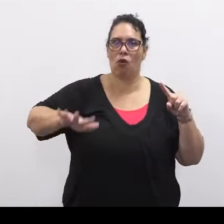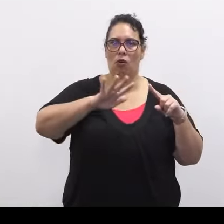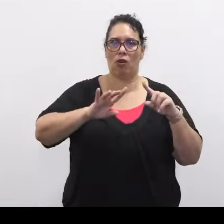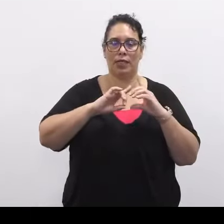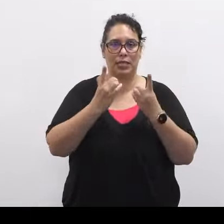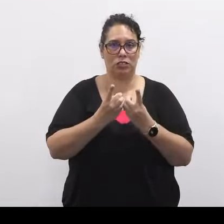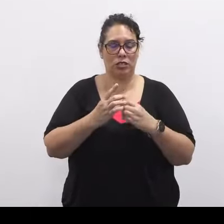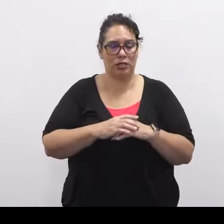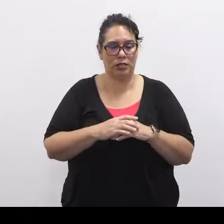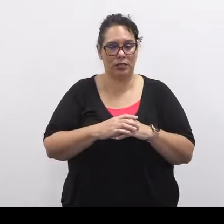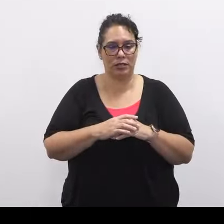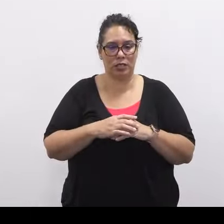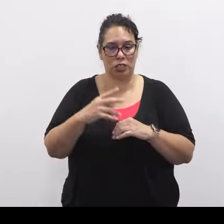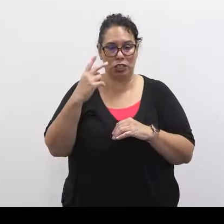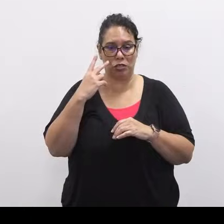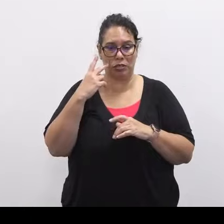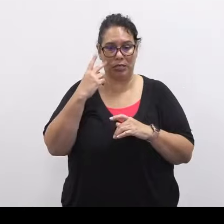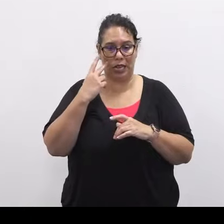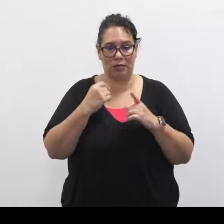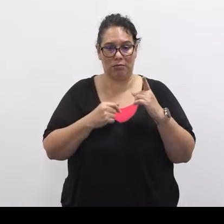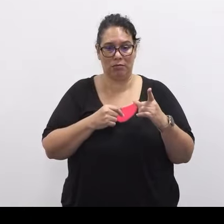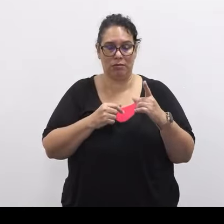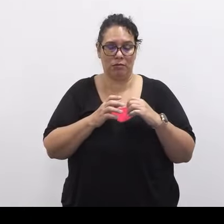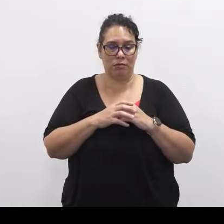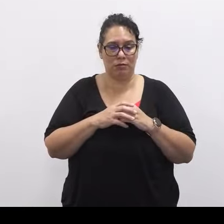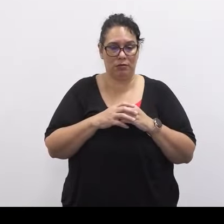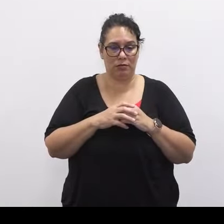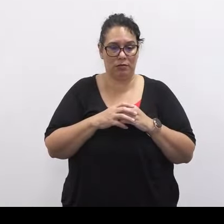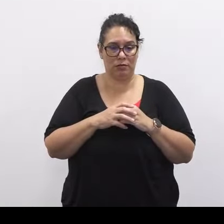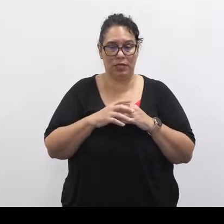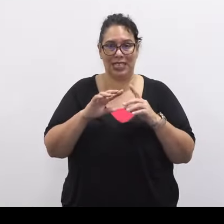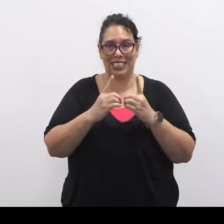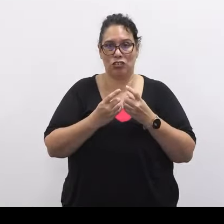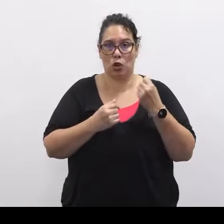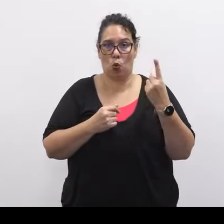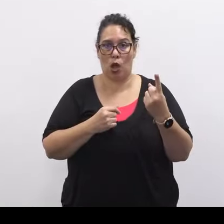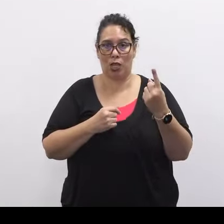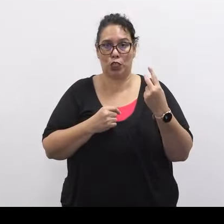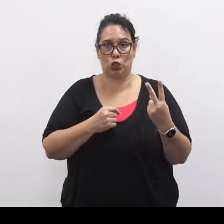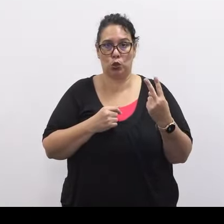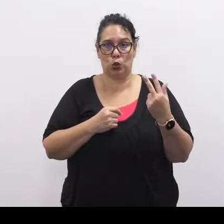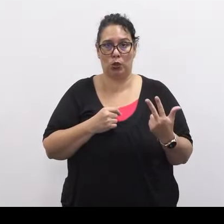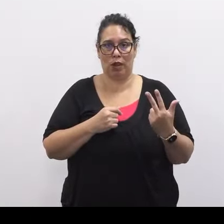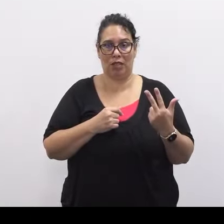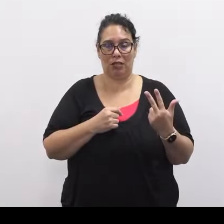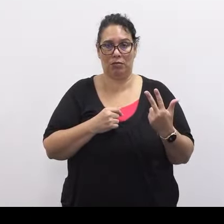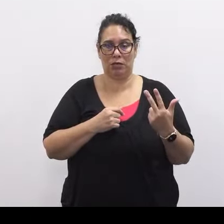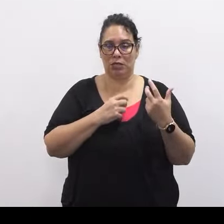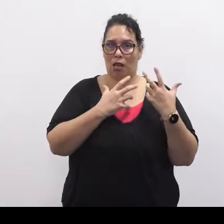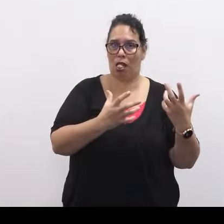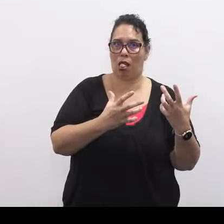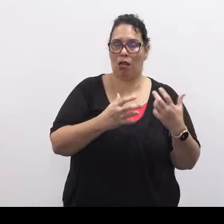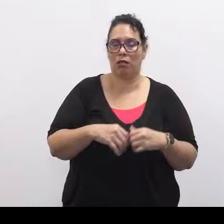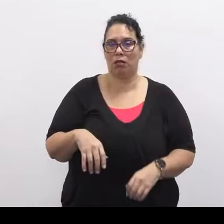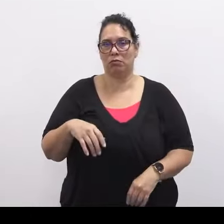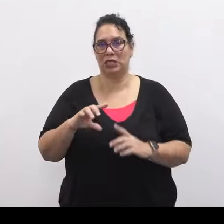You'll see the greater population density in board Districts 1, 2 and 3, as opposed to Districts 4 and 5.